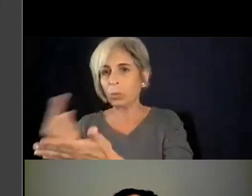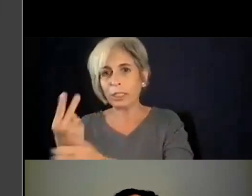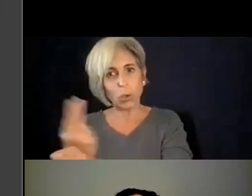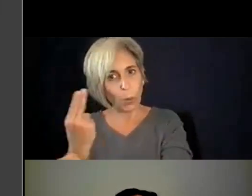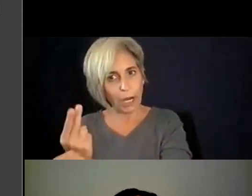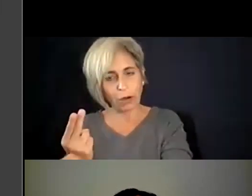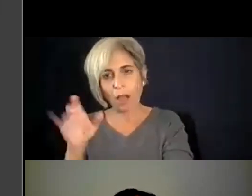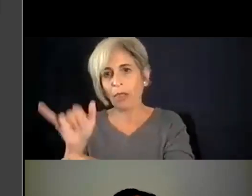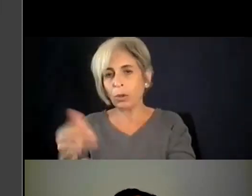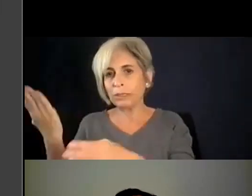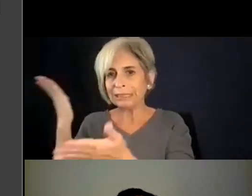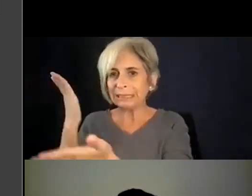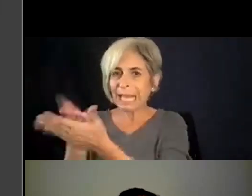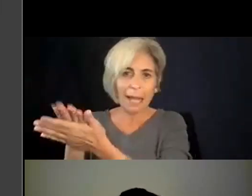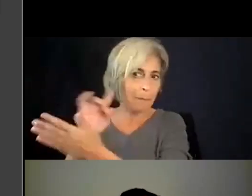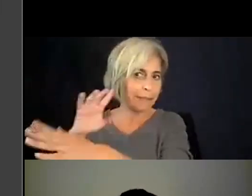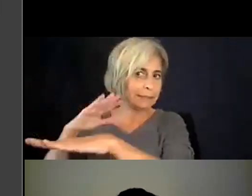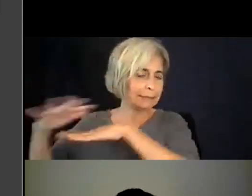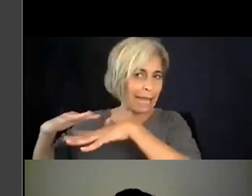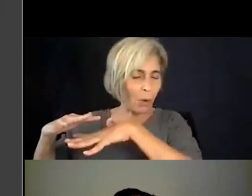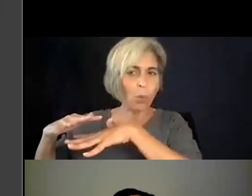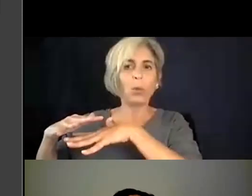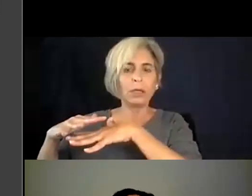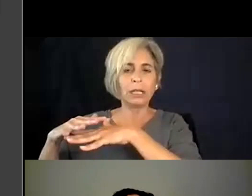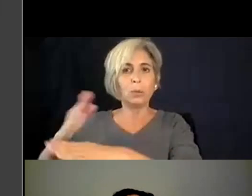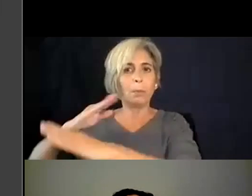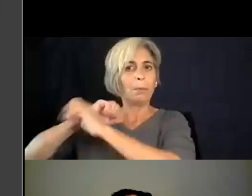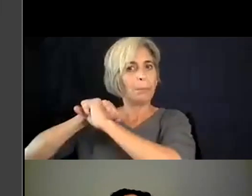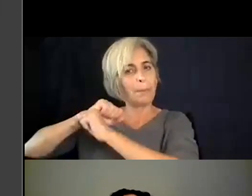noise canceling headphones is helping to protect the hearing I have left.